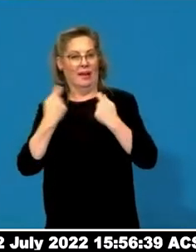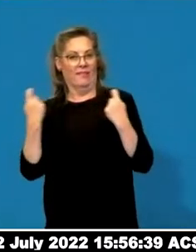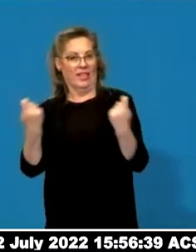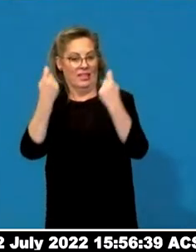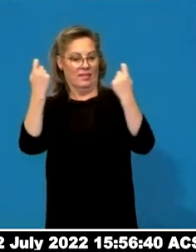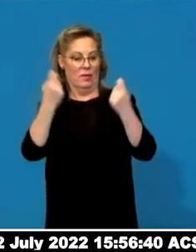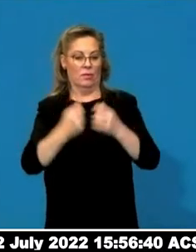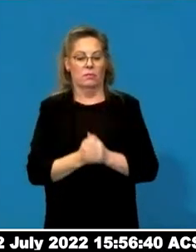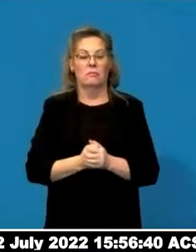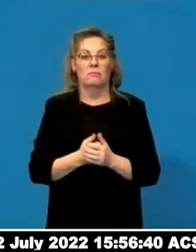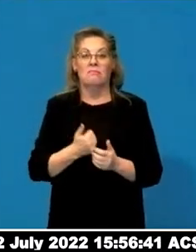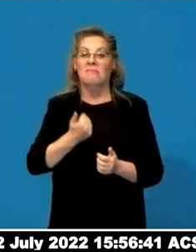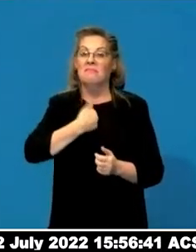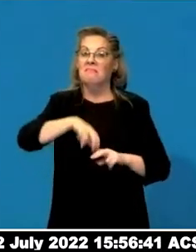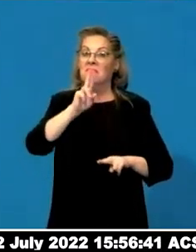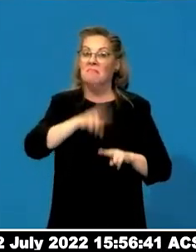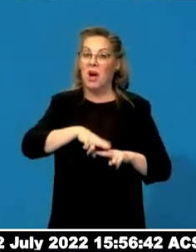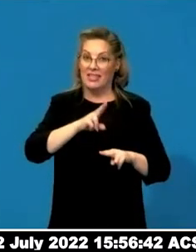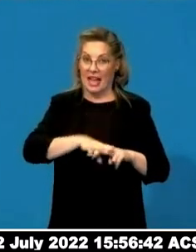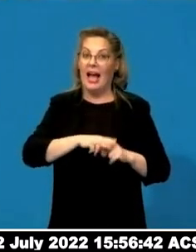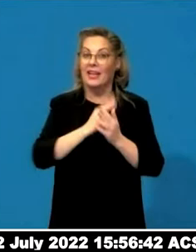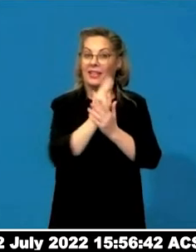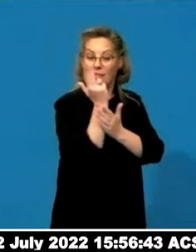My dad, Bernard Namok Senior, designed the Torres Strait flag.